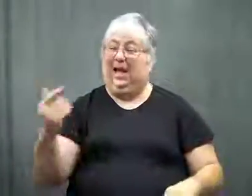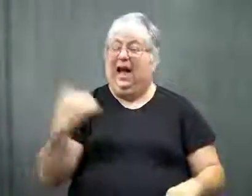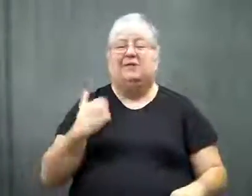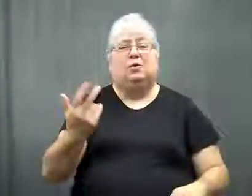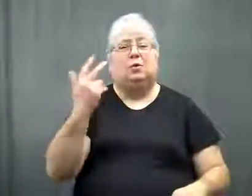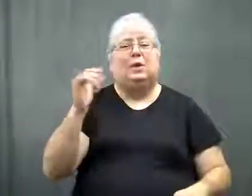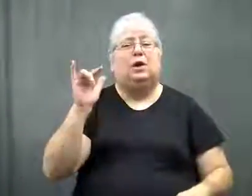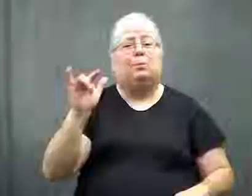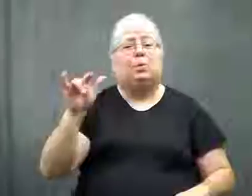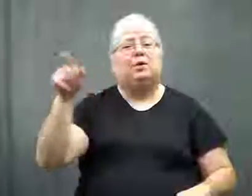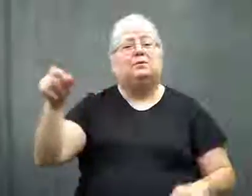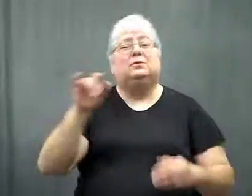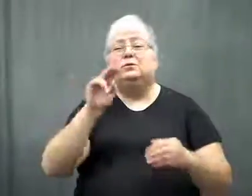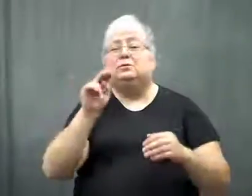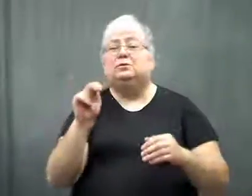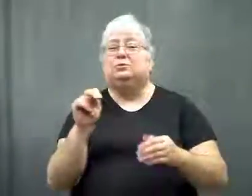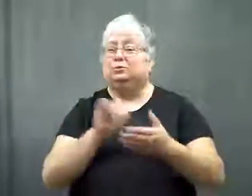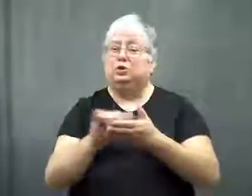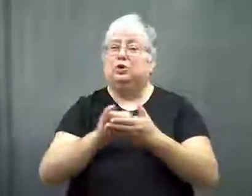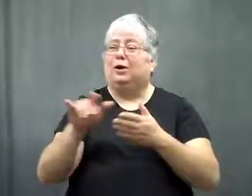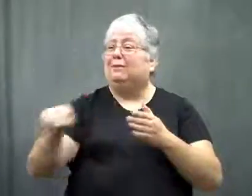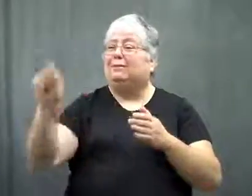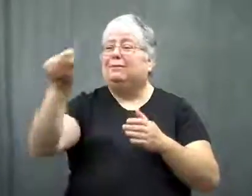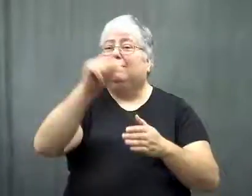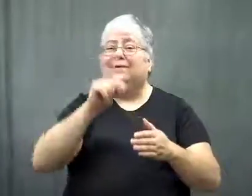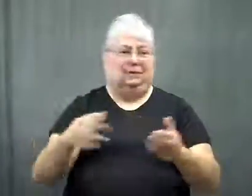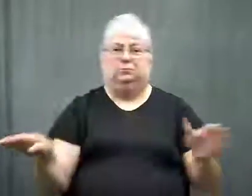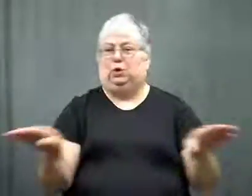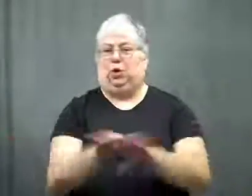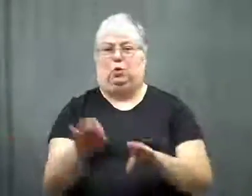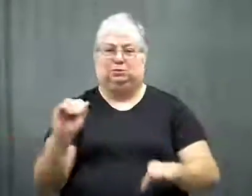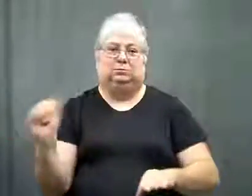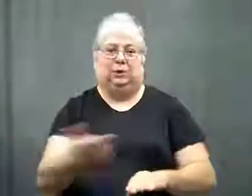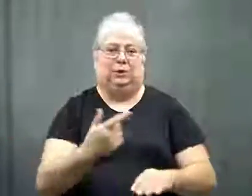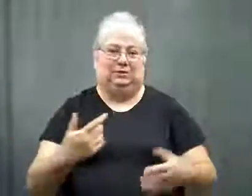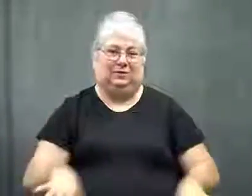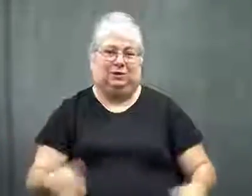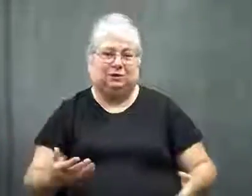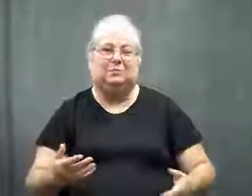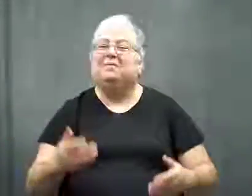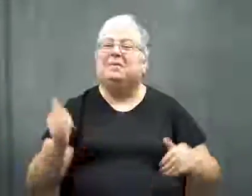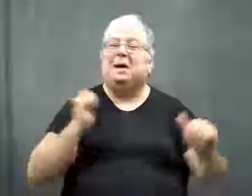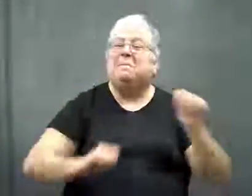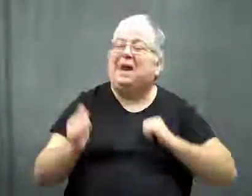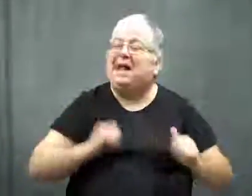All three airports in the NYC area were shut down.